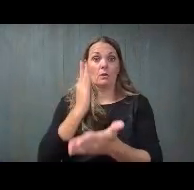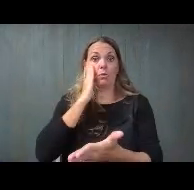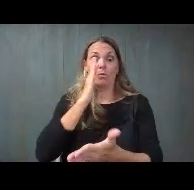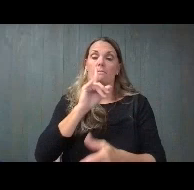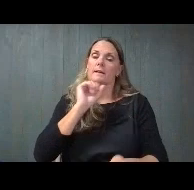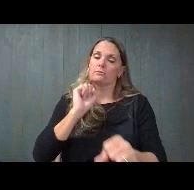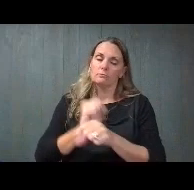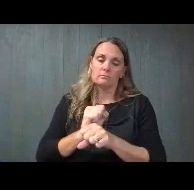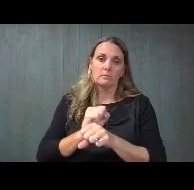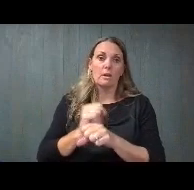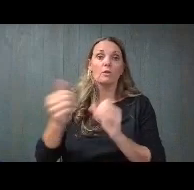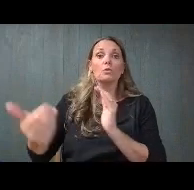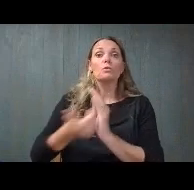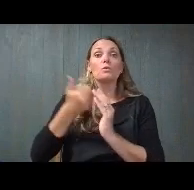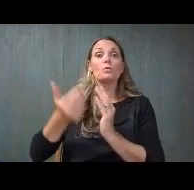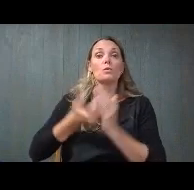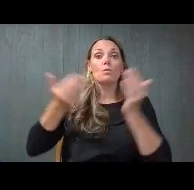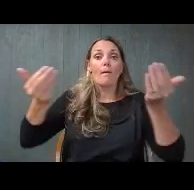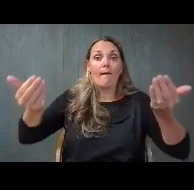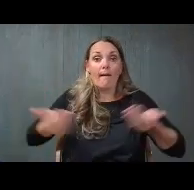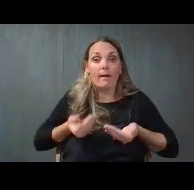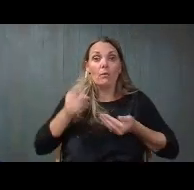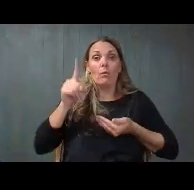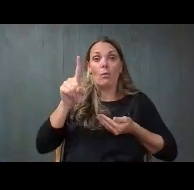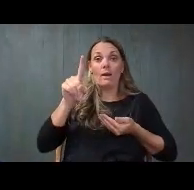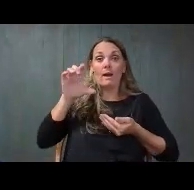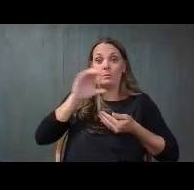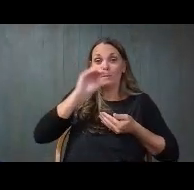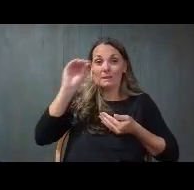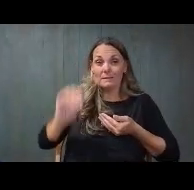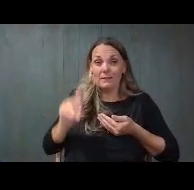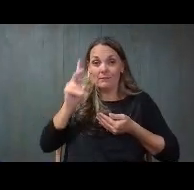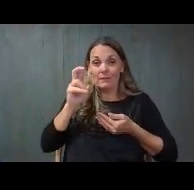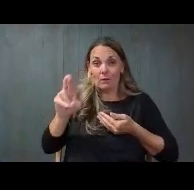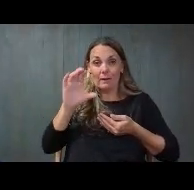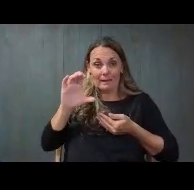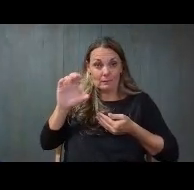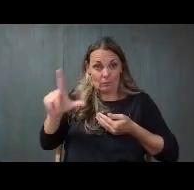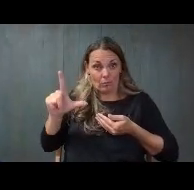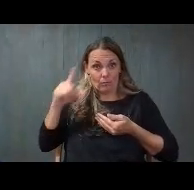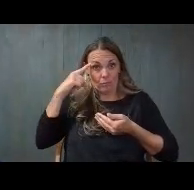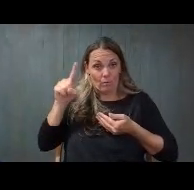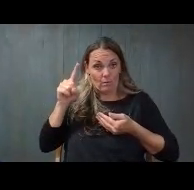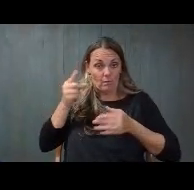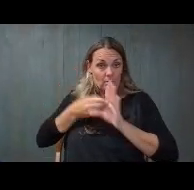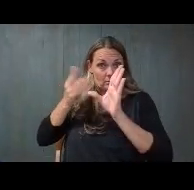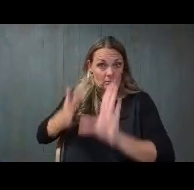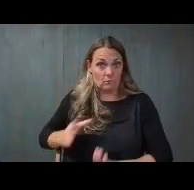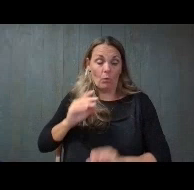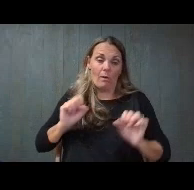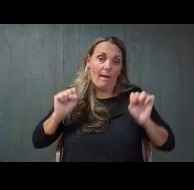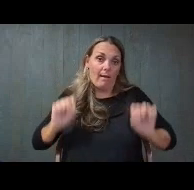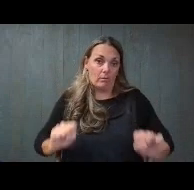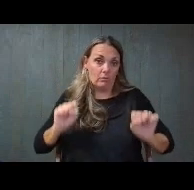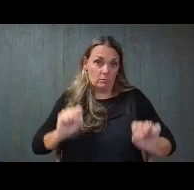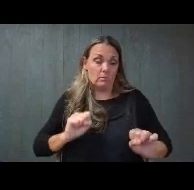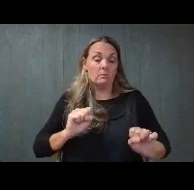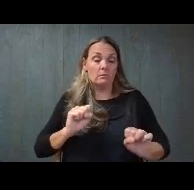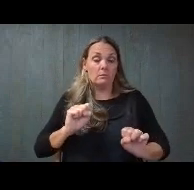that the newly hired 100% VR caseload of applicants or eligible individuals will not exceed